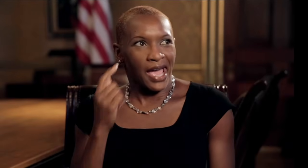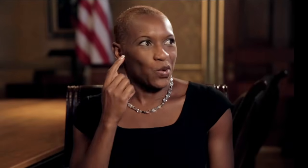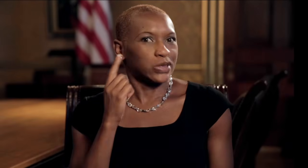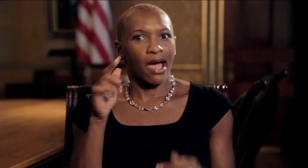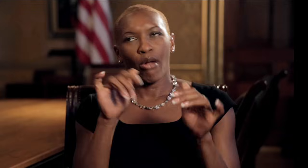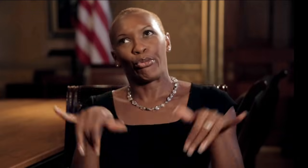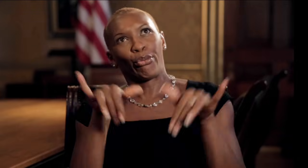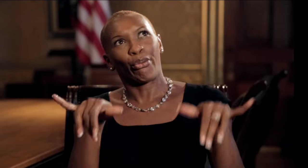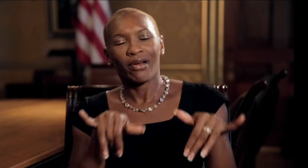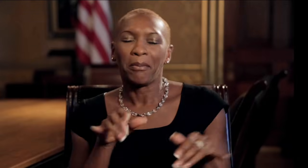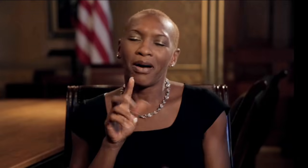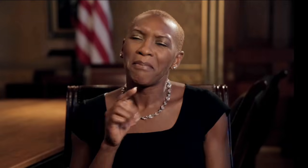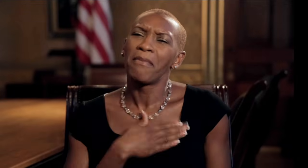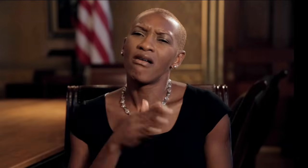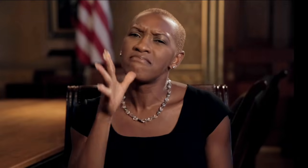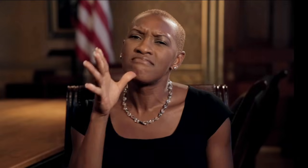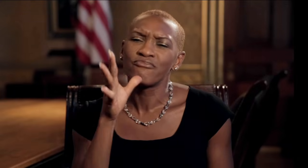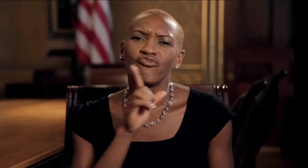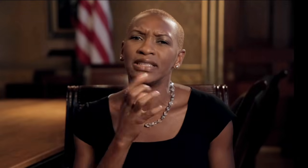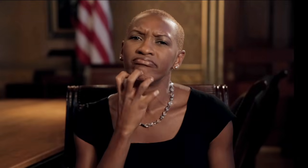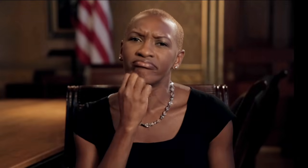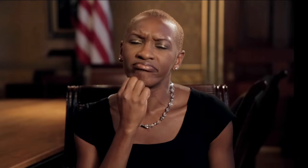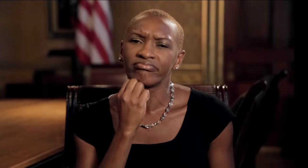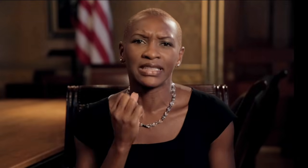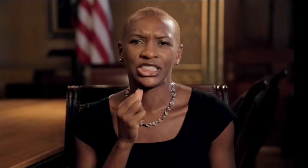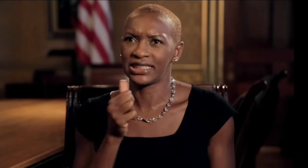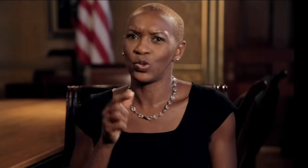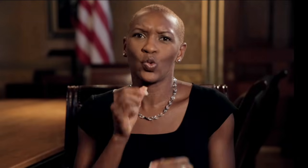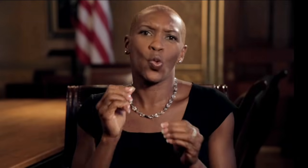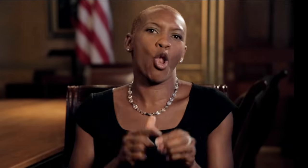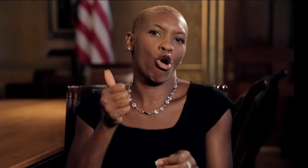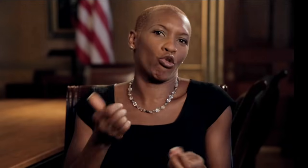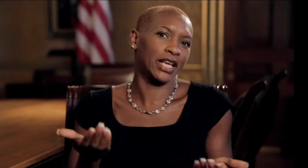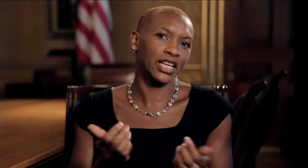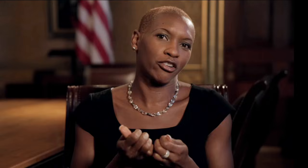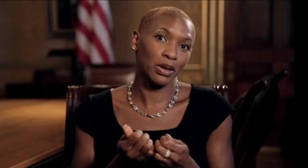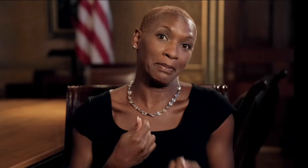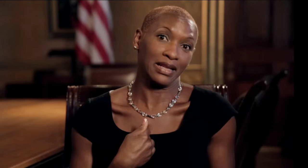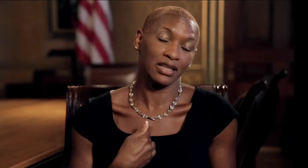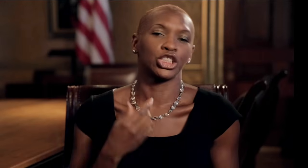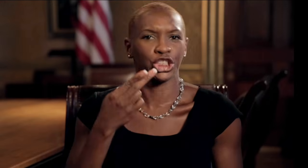It sounds cliche, but my mother is dear to me. She is no longer here with me.